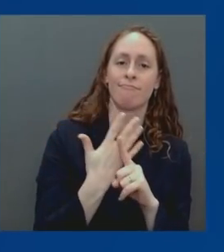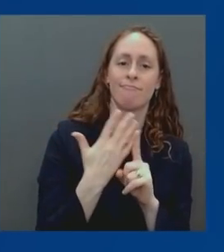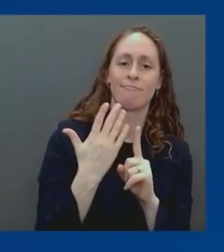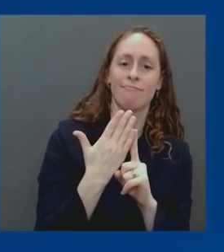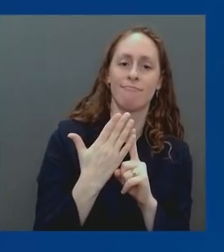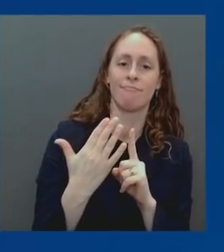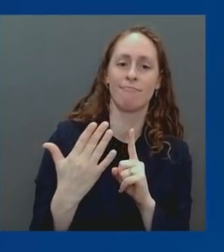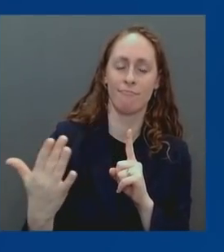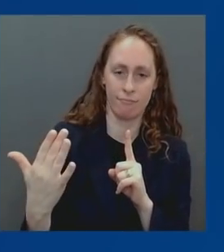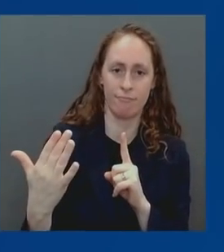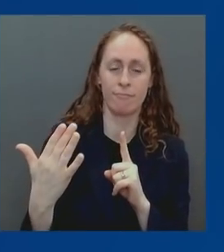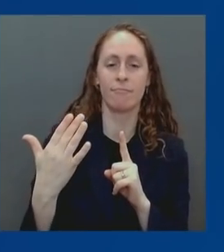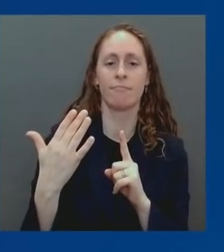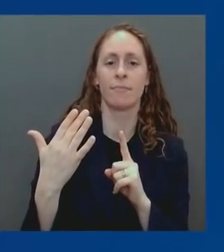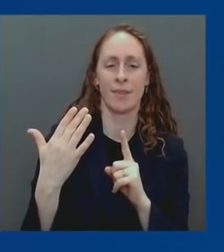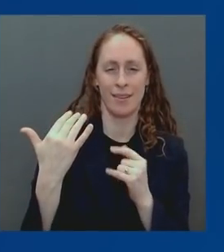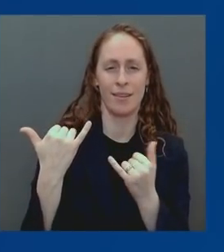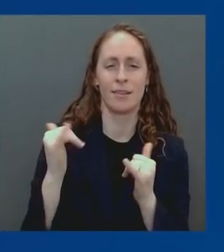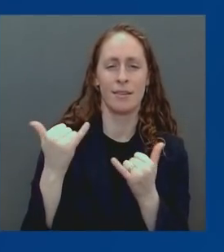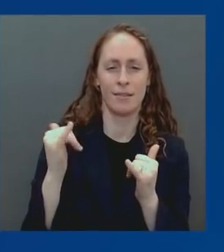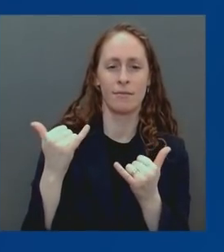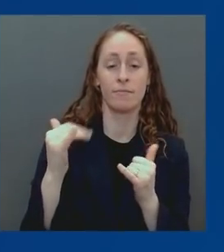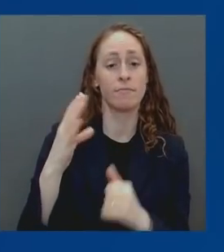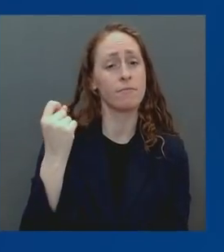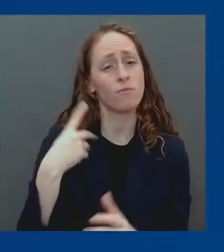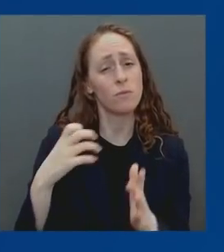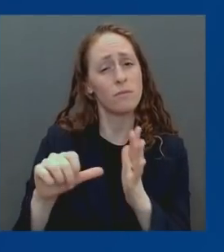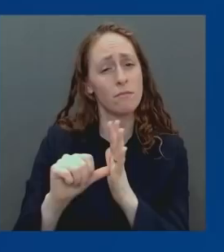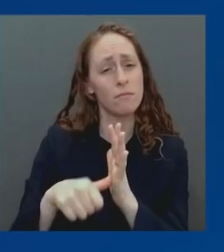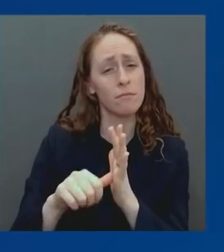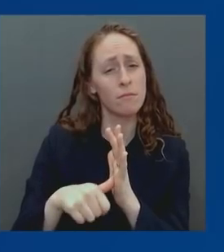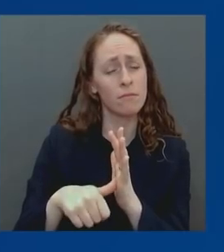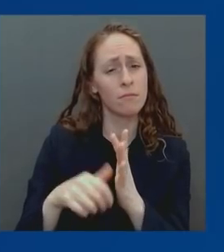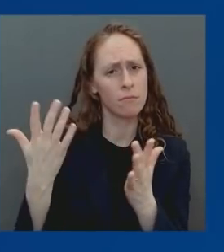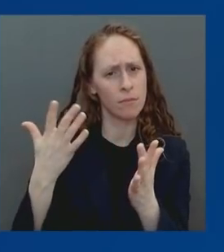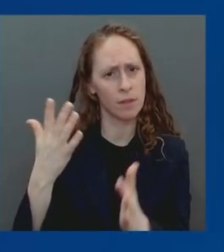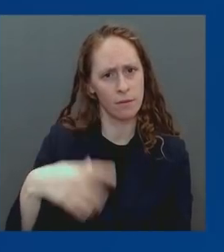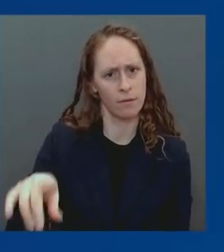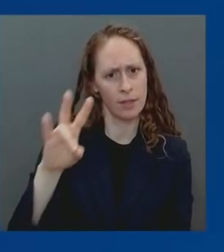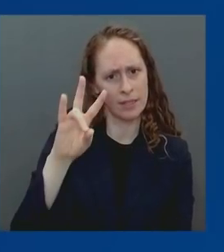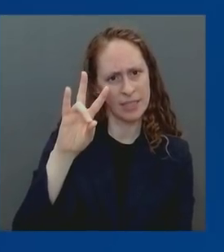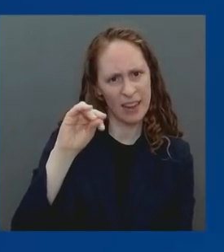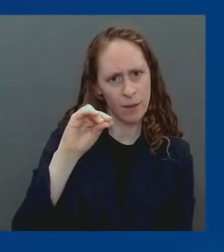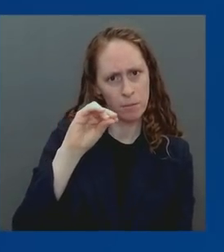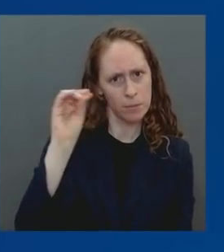those over 65 -- have gotten a booster. As you know, boosters are widely available.